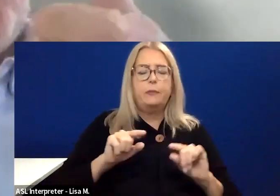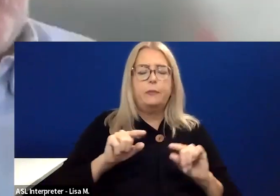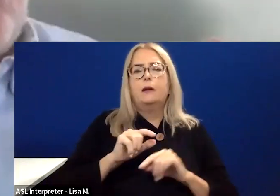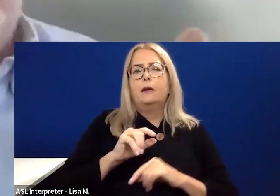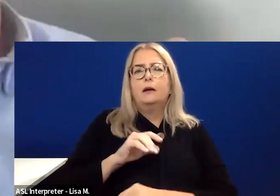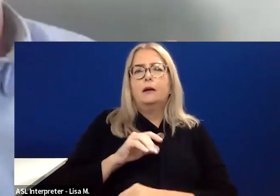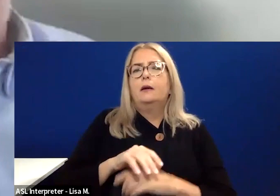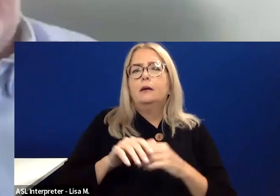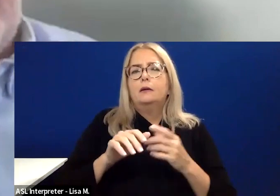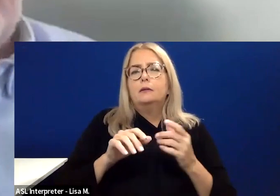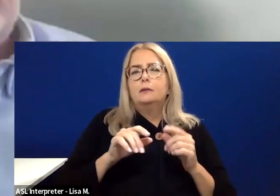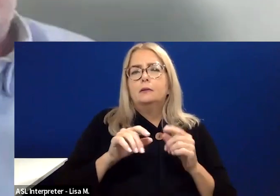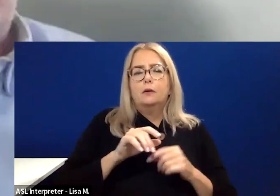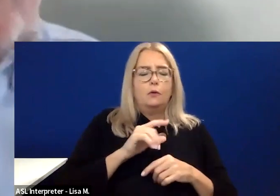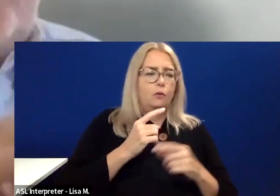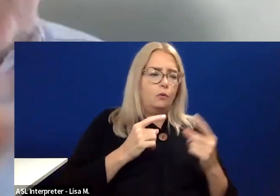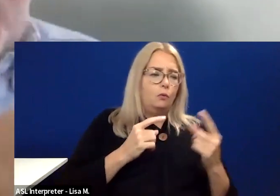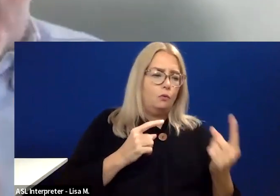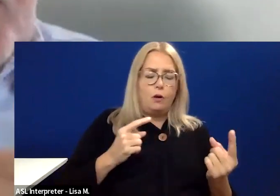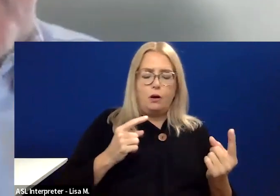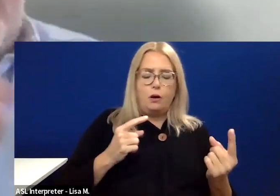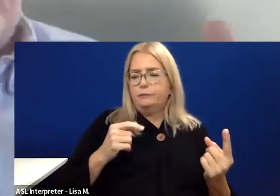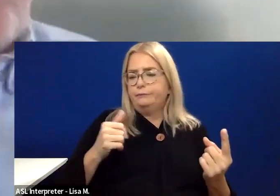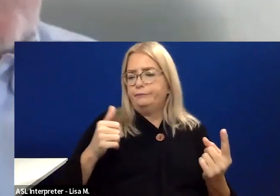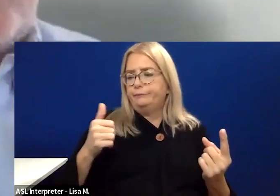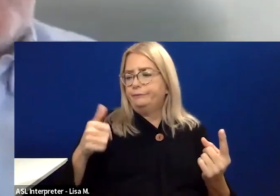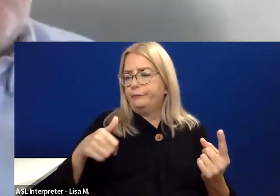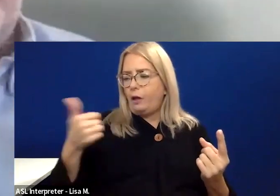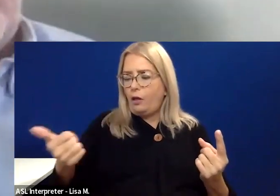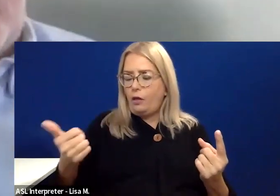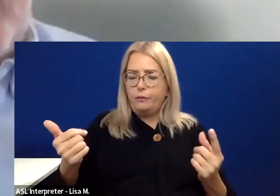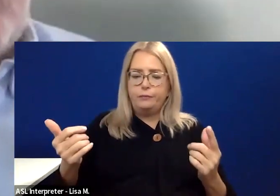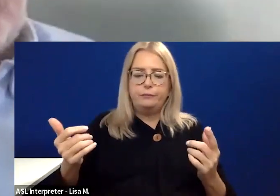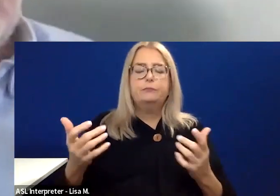between one versus the others and if you put all that together there's six different correlations